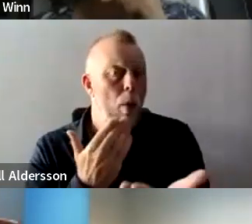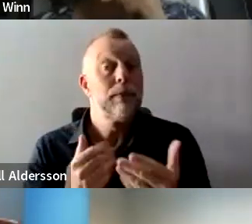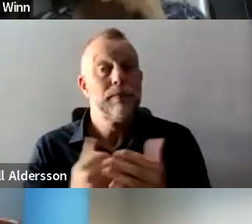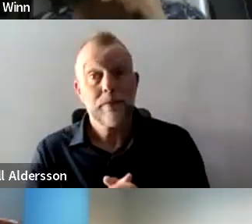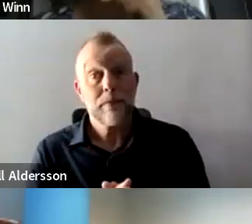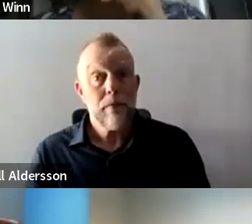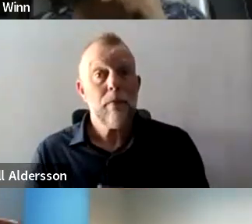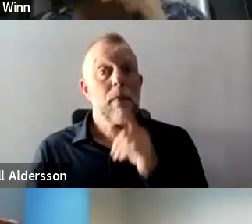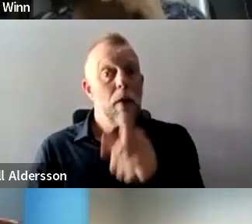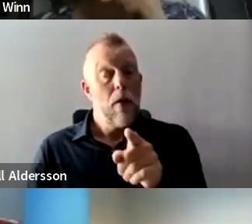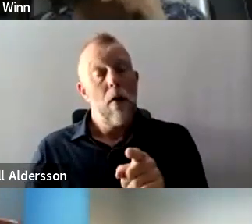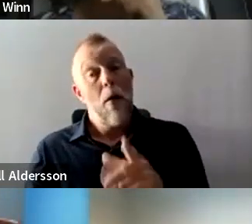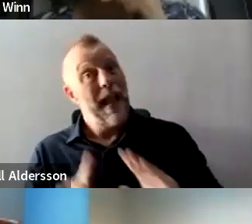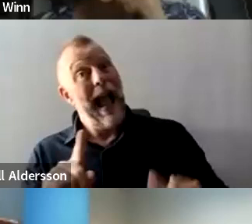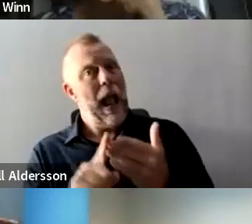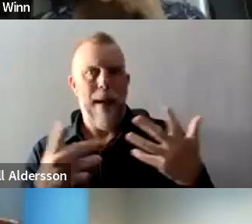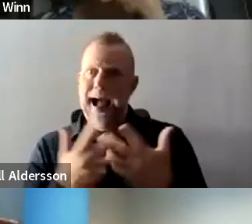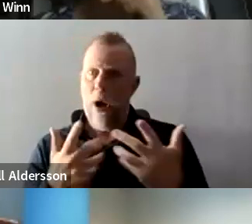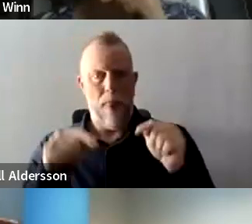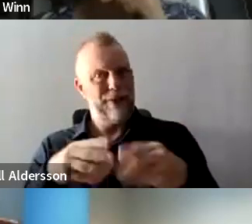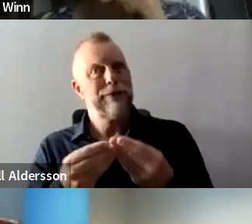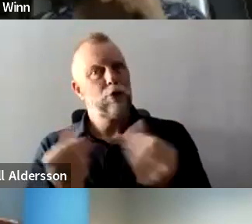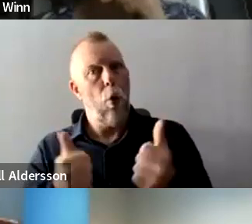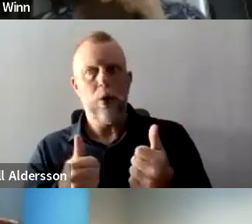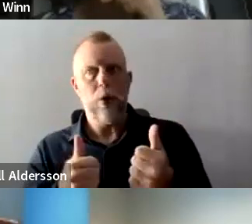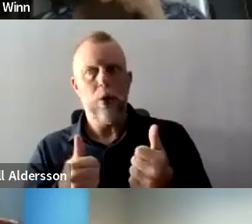the aim of how we're going to maintain this resource longer term.